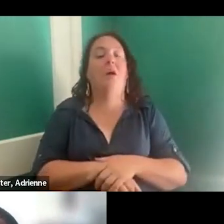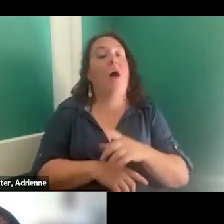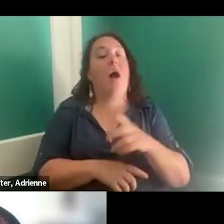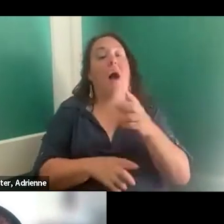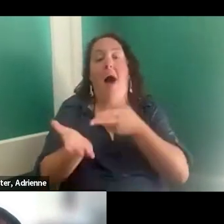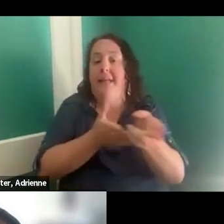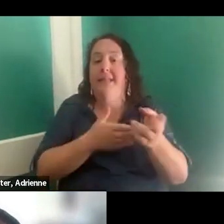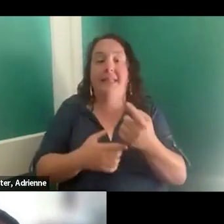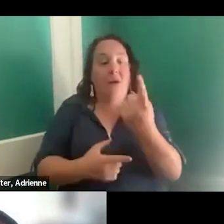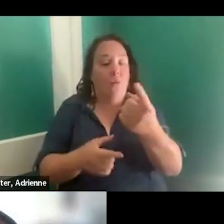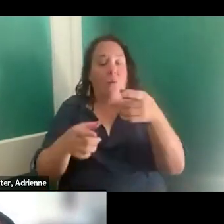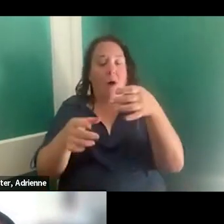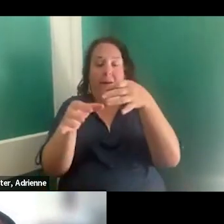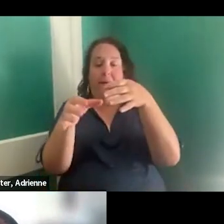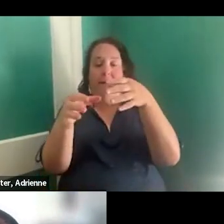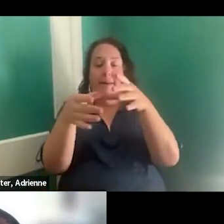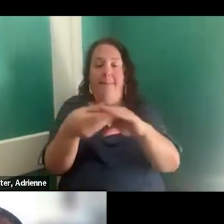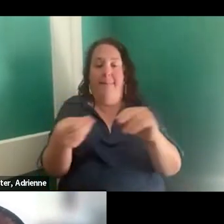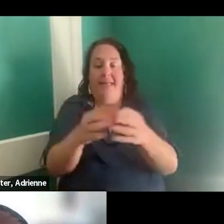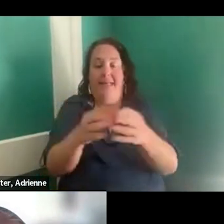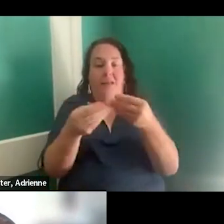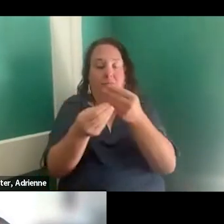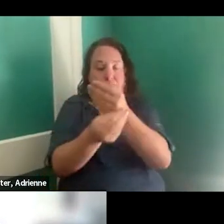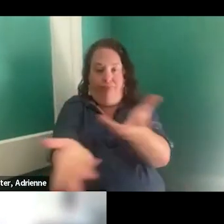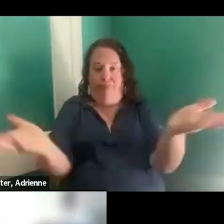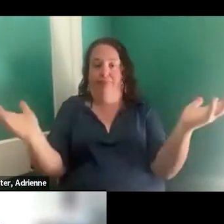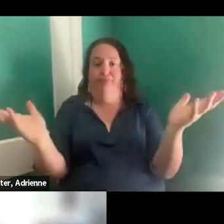disability studies is not simple.